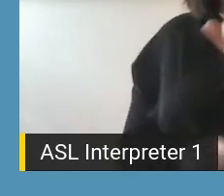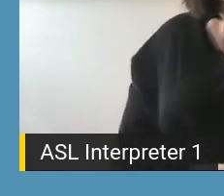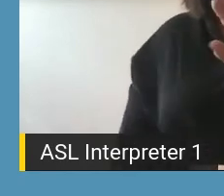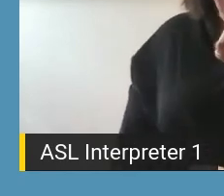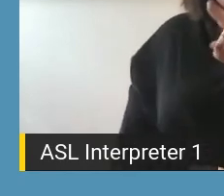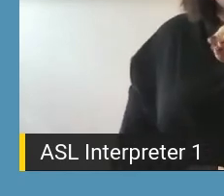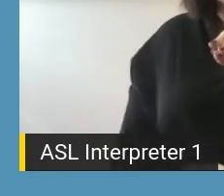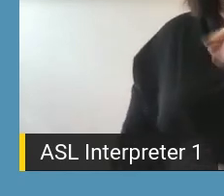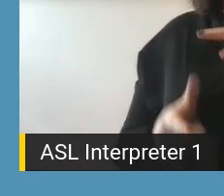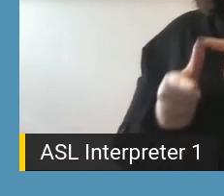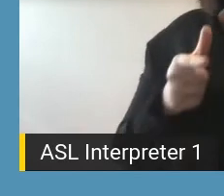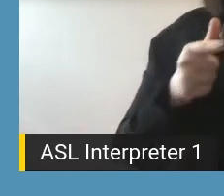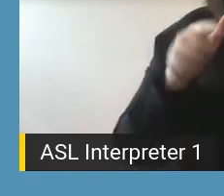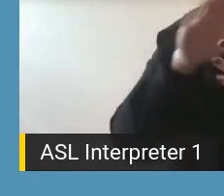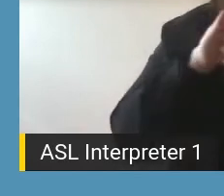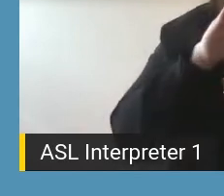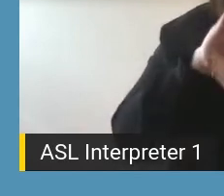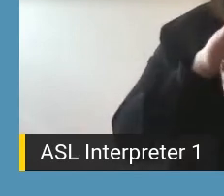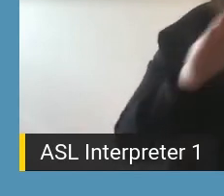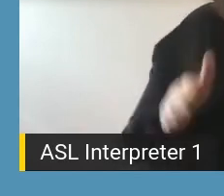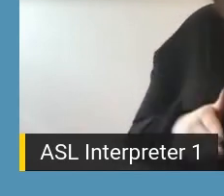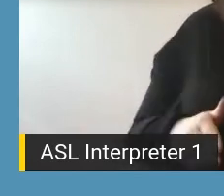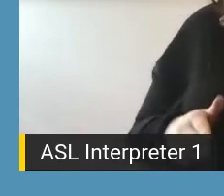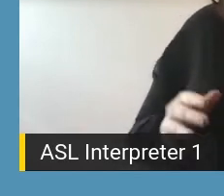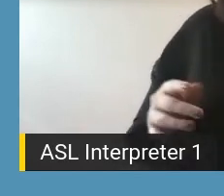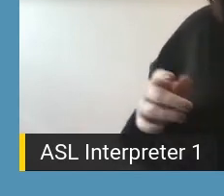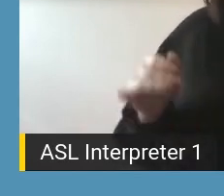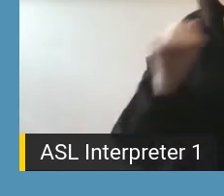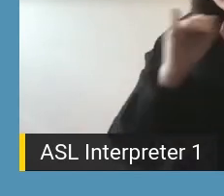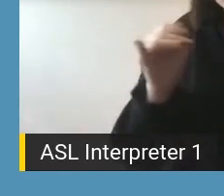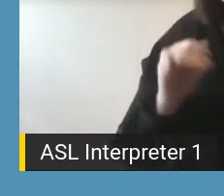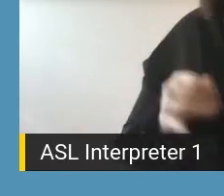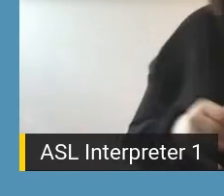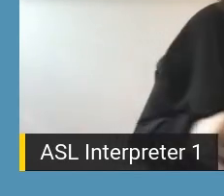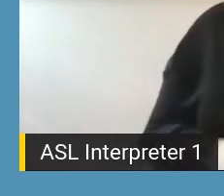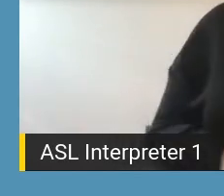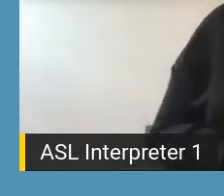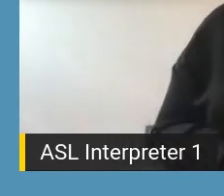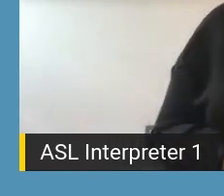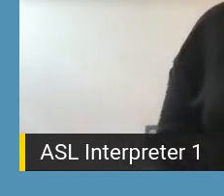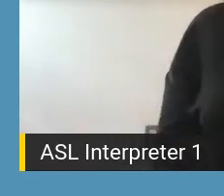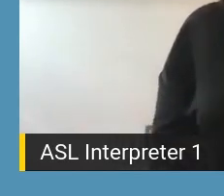transitions between? Or editing the text writing the transitions and then using the script